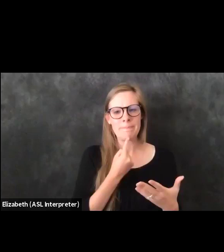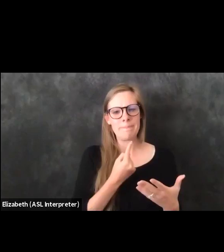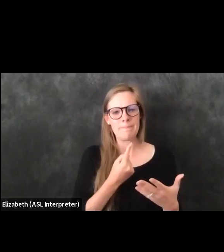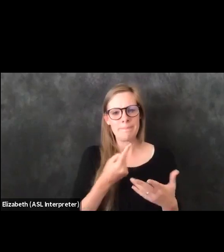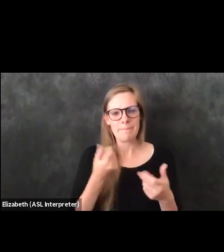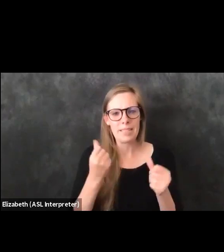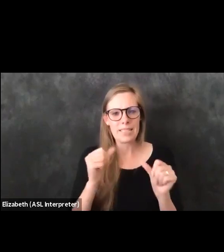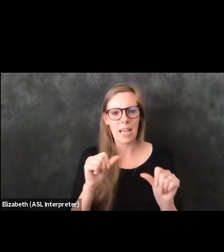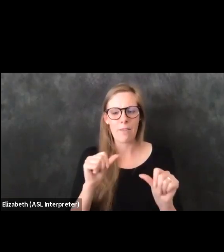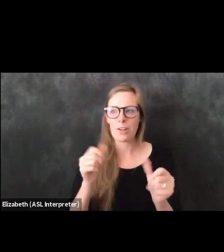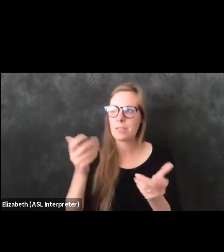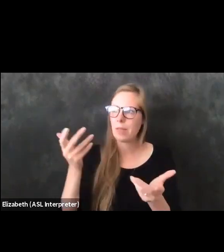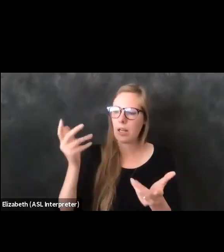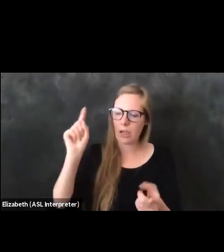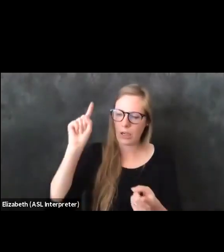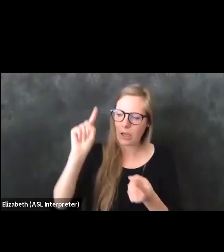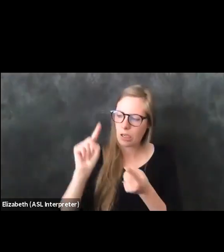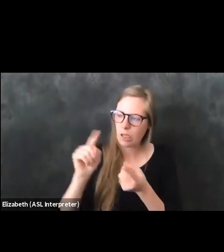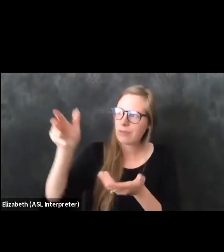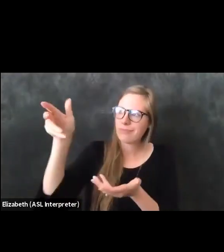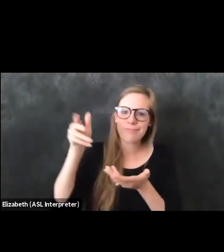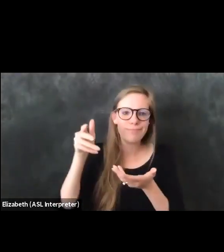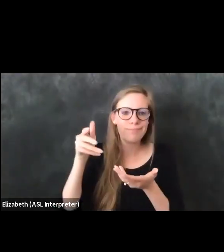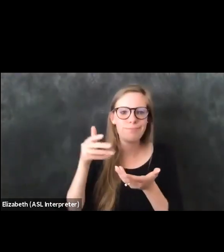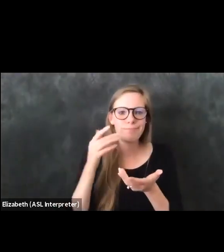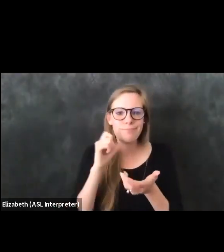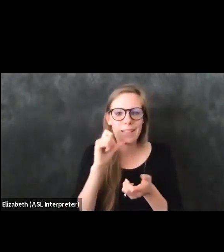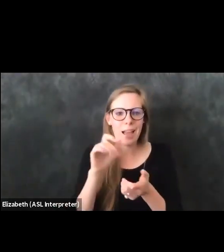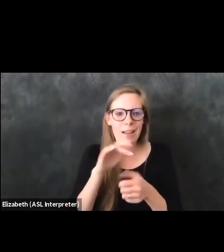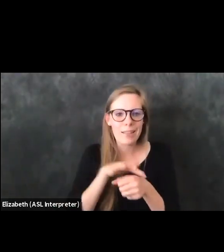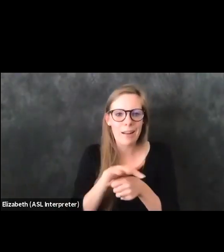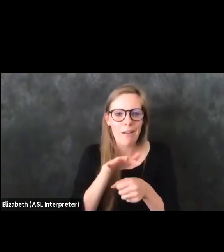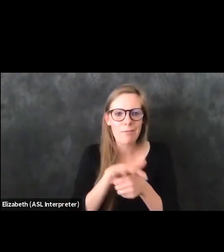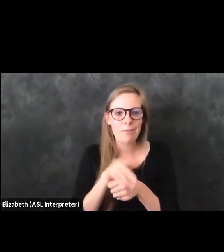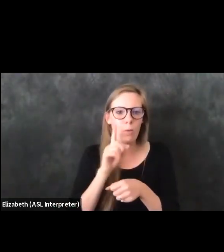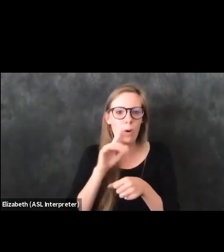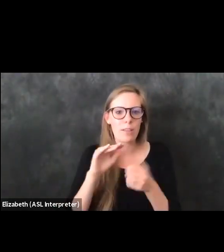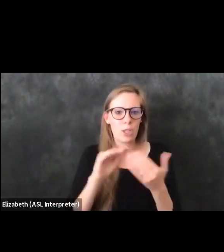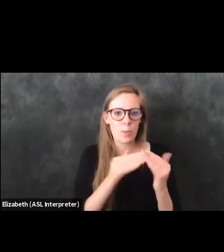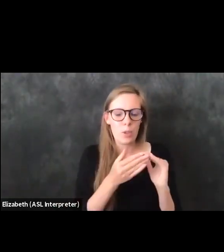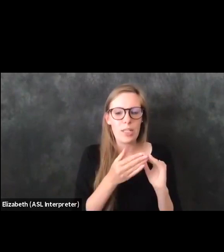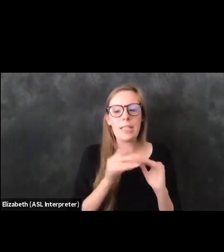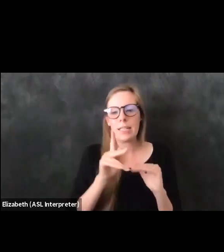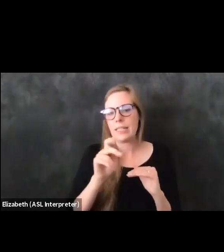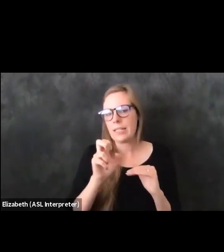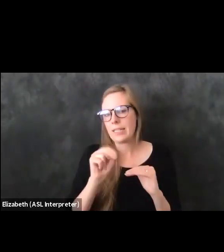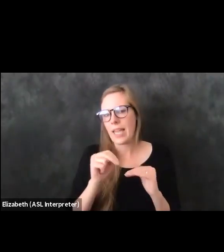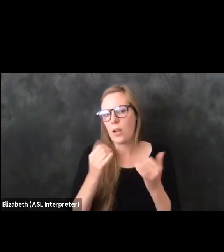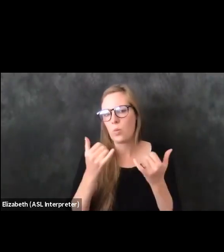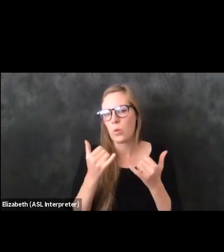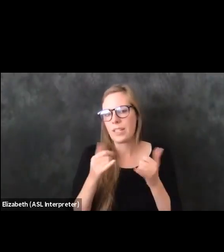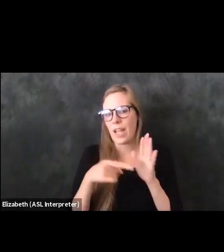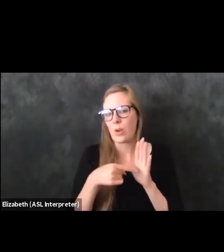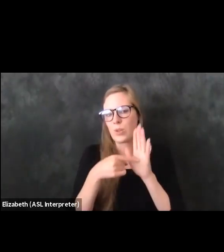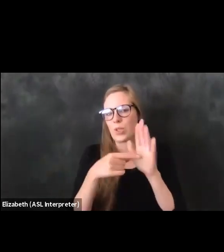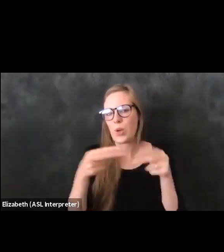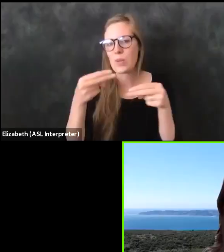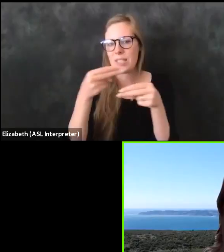been met with a decreasing supply of vaccines for our community can now share some slides to help visualize what our decreasing supply will